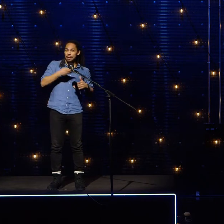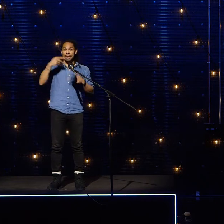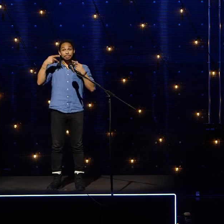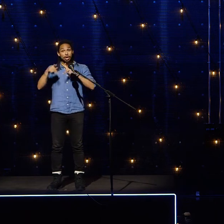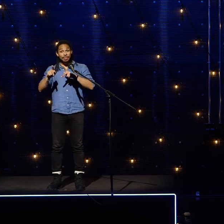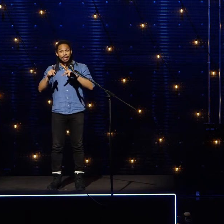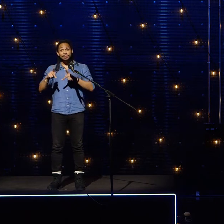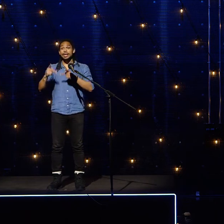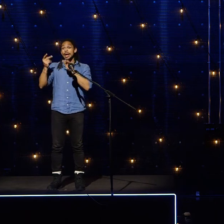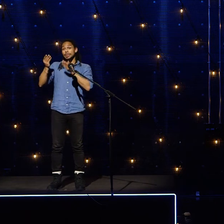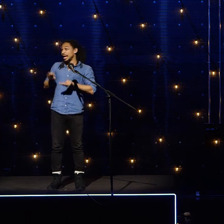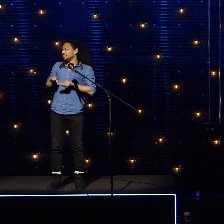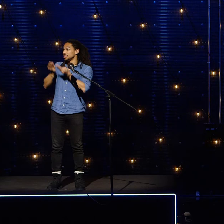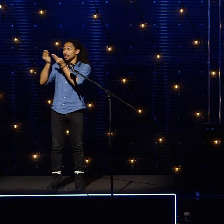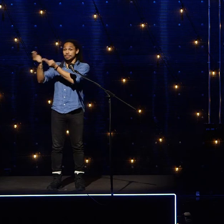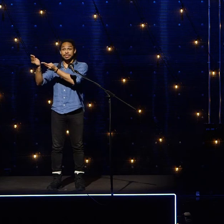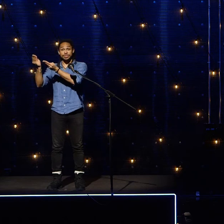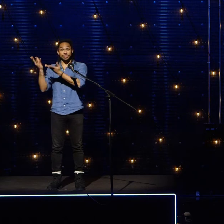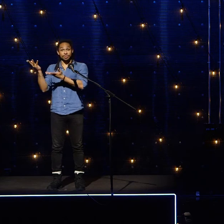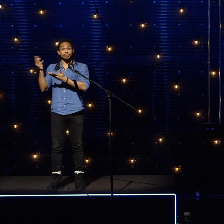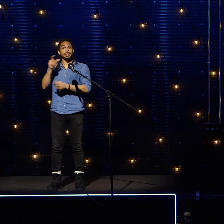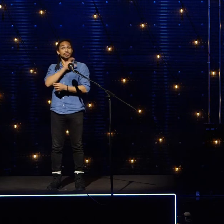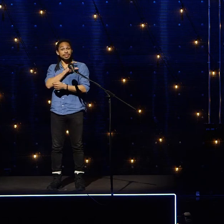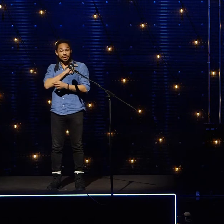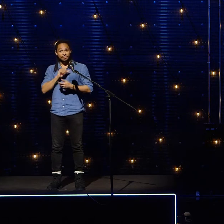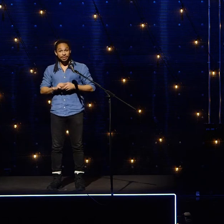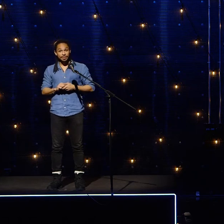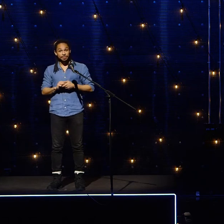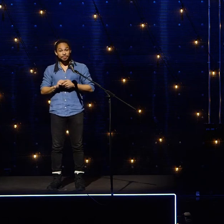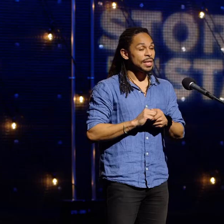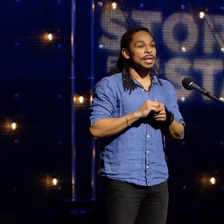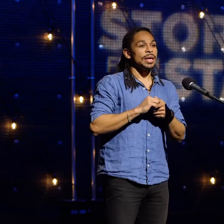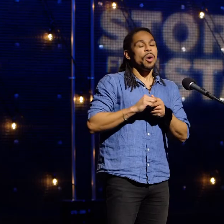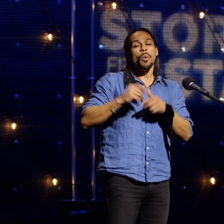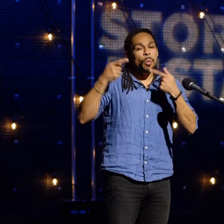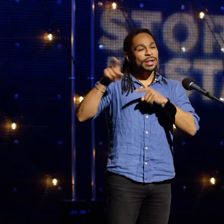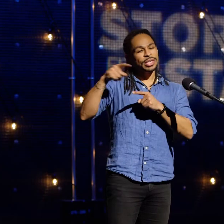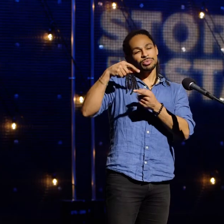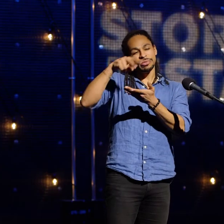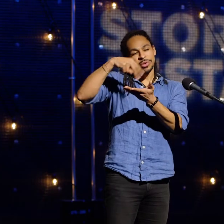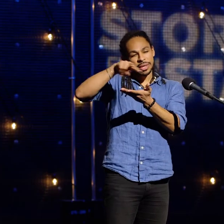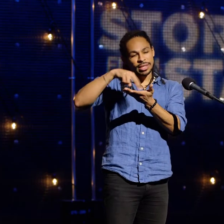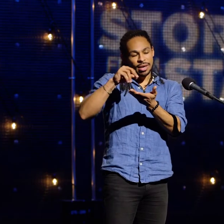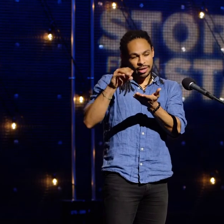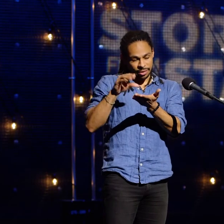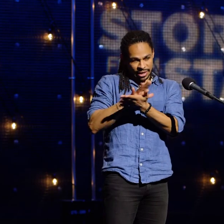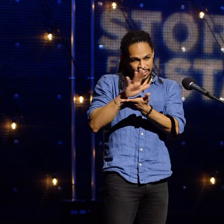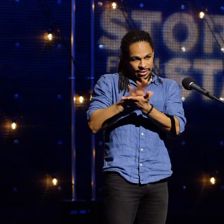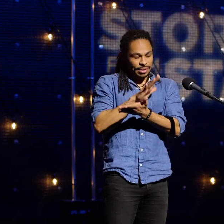my permit and we hand the documents to the police officer. While he's reviewing the documents,